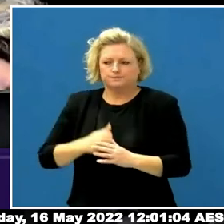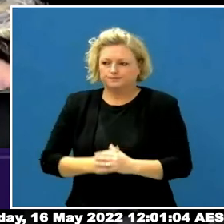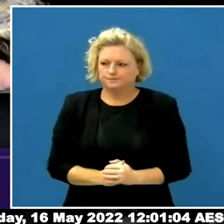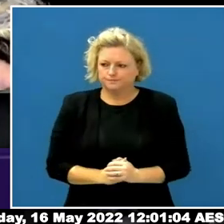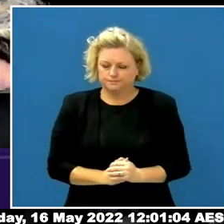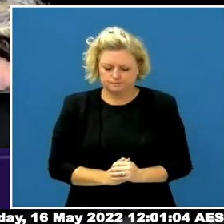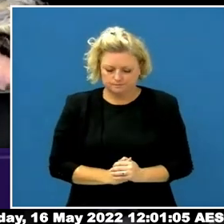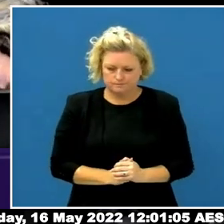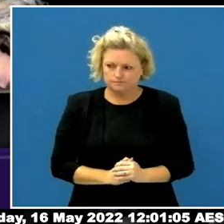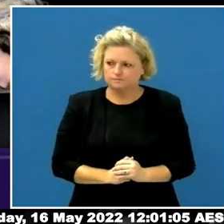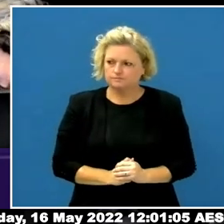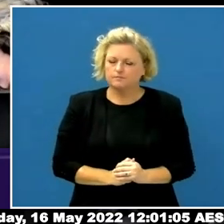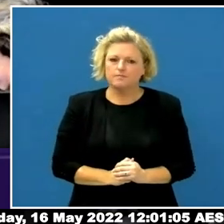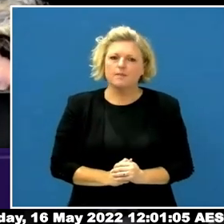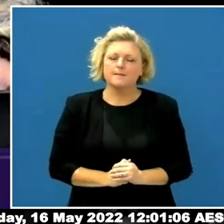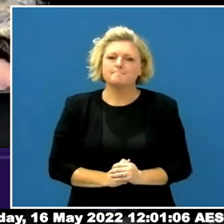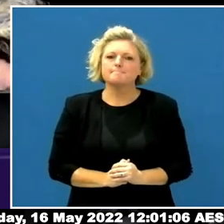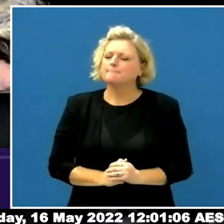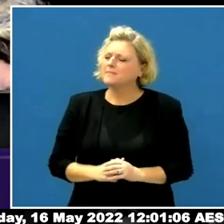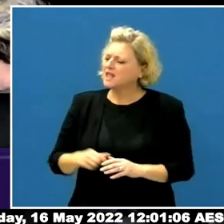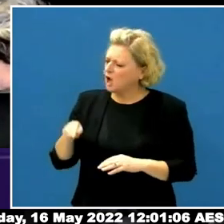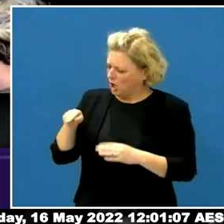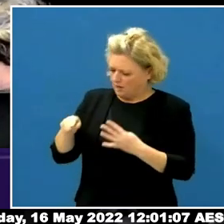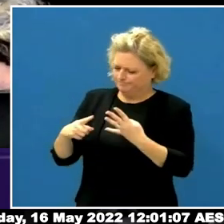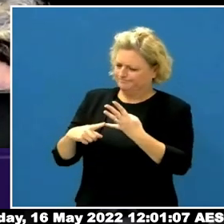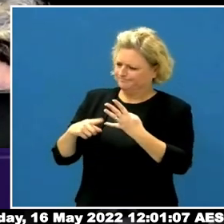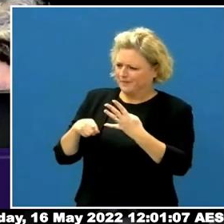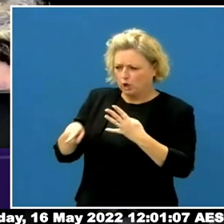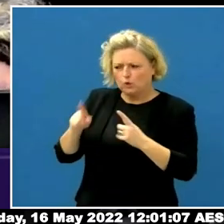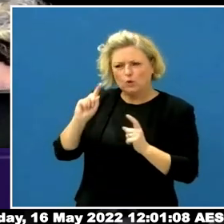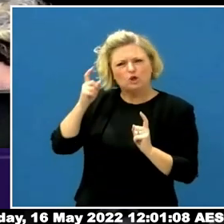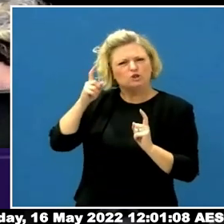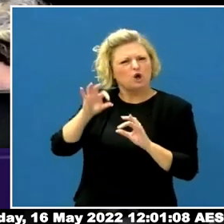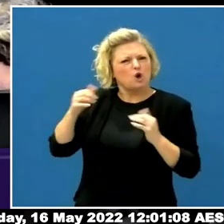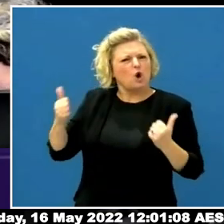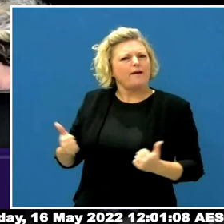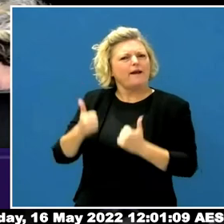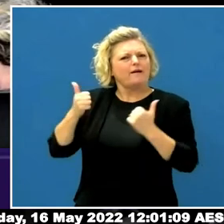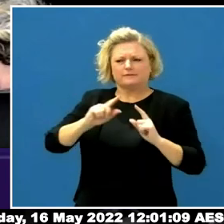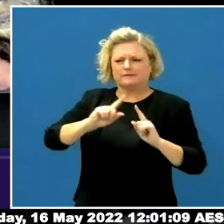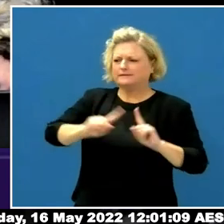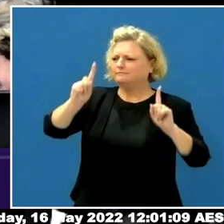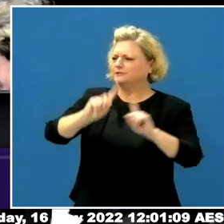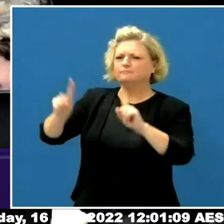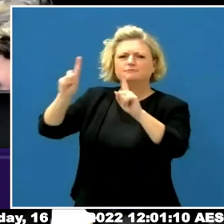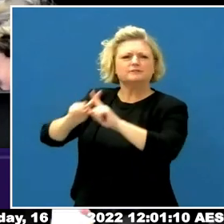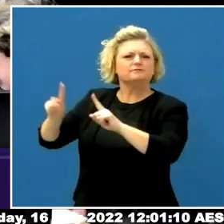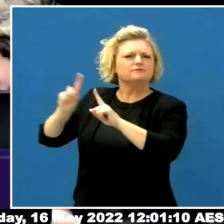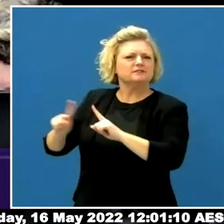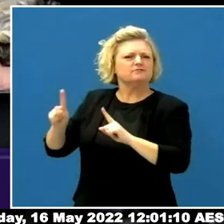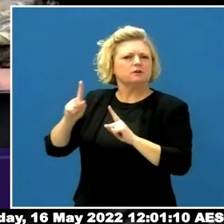Concern around a lack of choice for activity was another concern? Yes. MR FOGARTY: Or additional activities fee you pay.